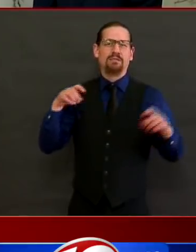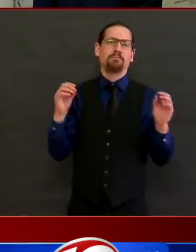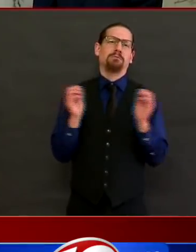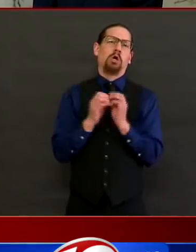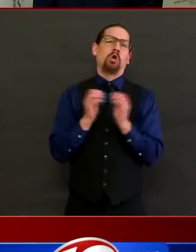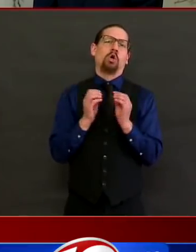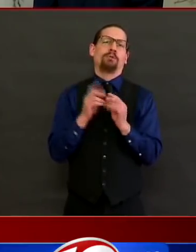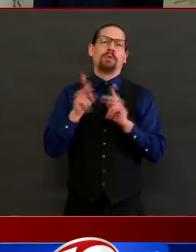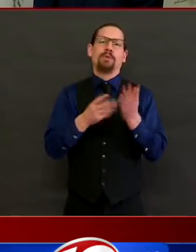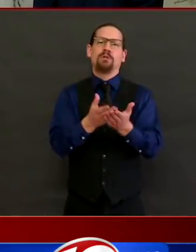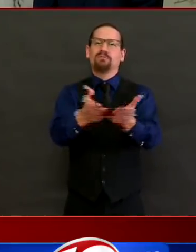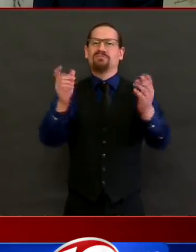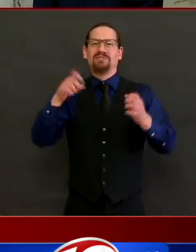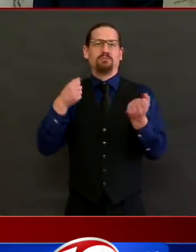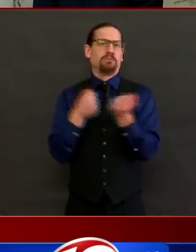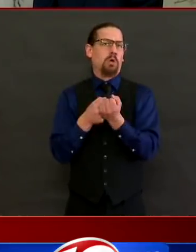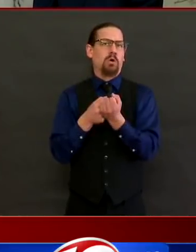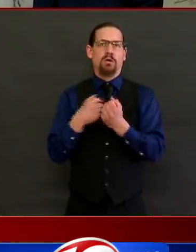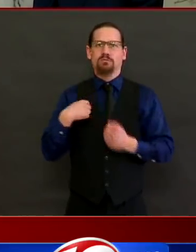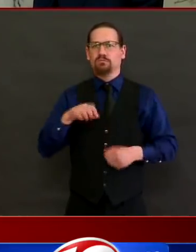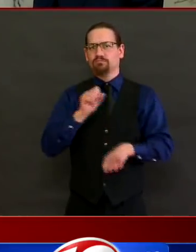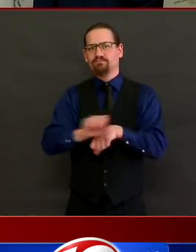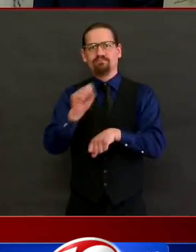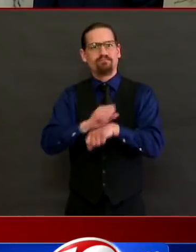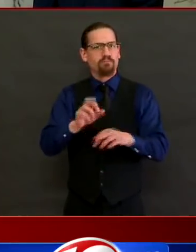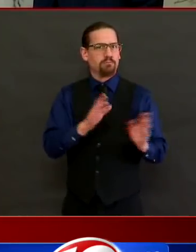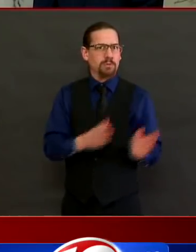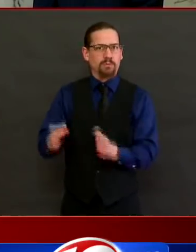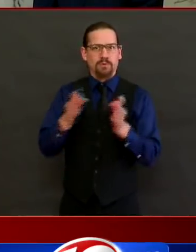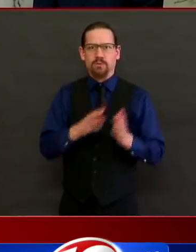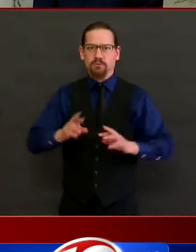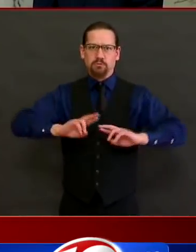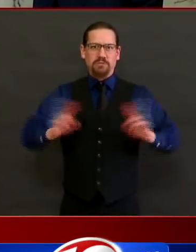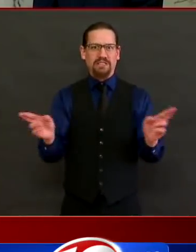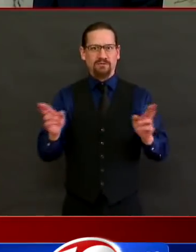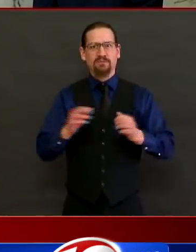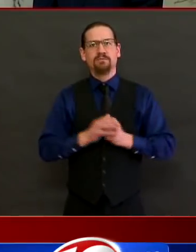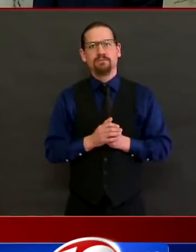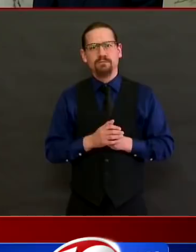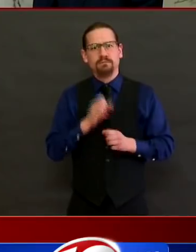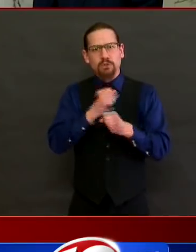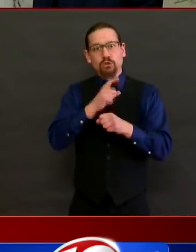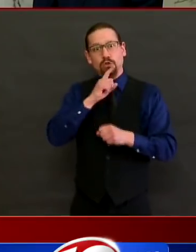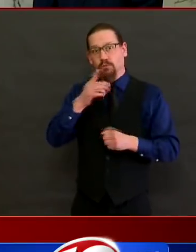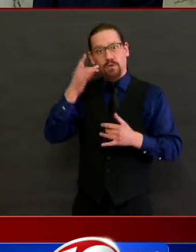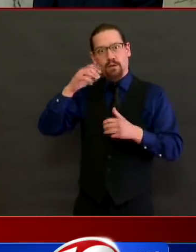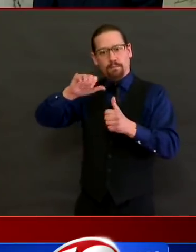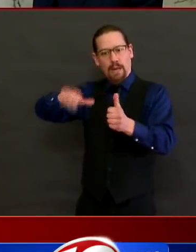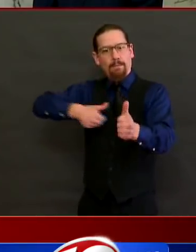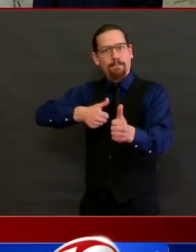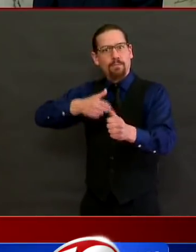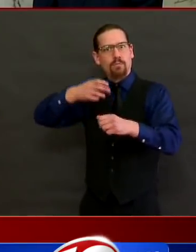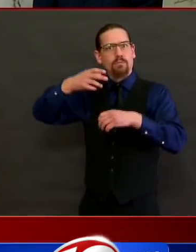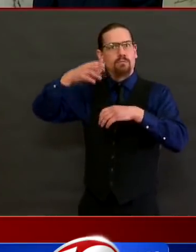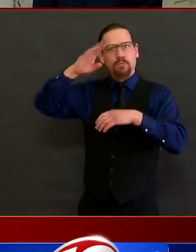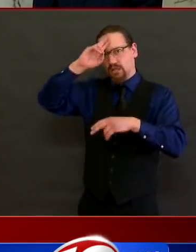RESPONDS.ORG AND SIGN UP AND LET US KNOW YOU'RE WILLING TO HELP. IT IS ALMOST CERTAIN WE WILL NEED EXTRA PEOPLE TO STAFF BEDS